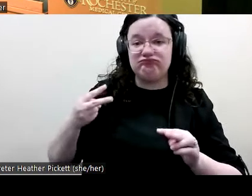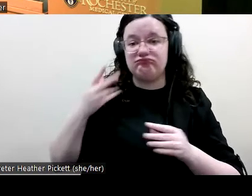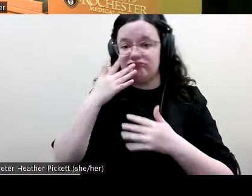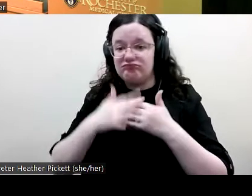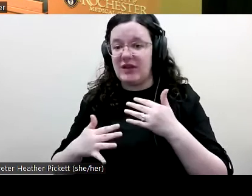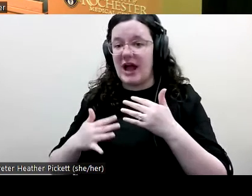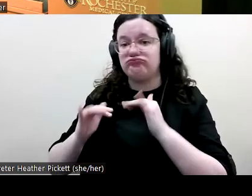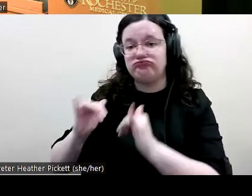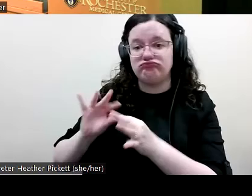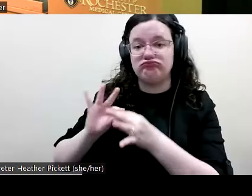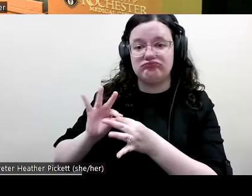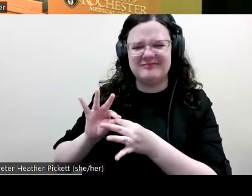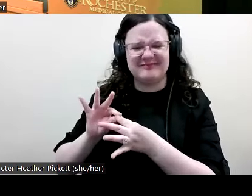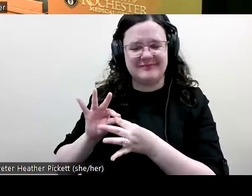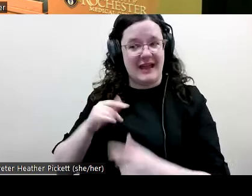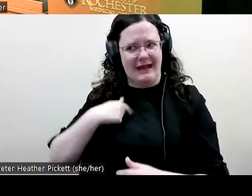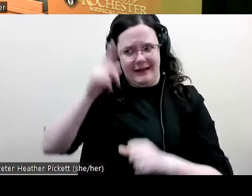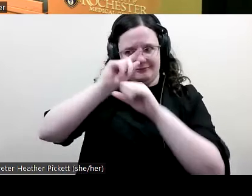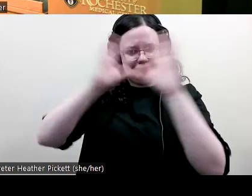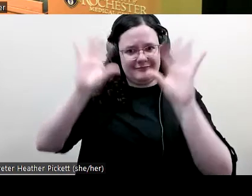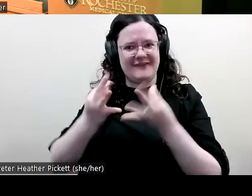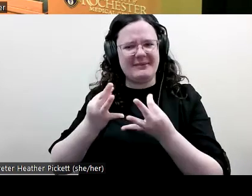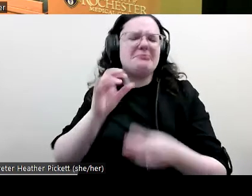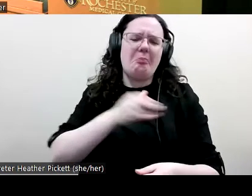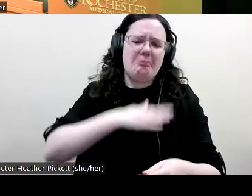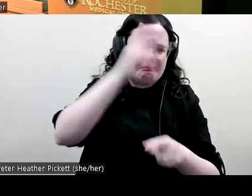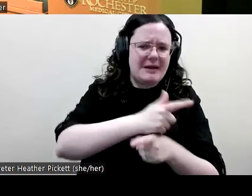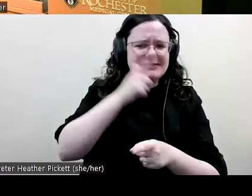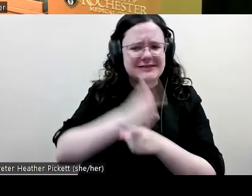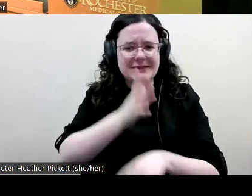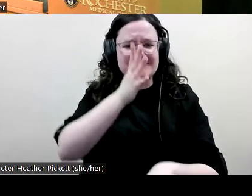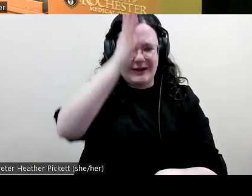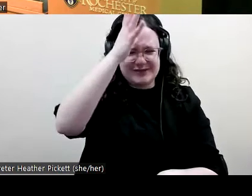in another state but I have very close friends who I would actually consider family and if something